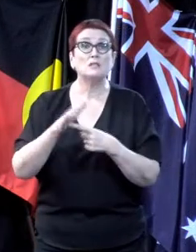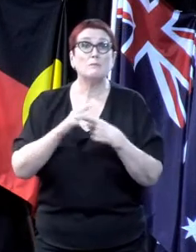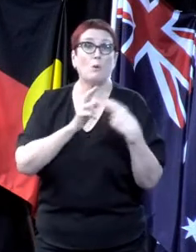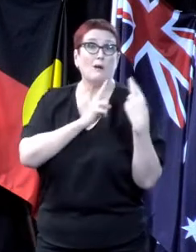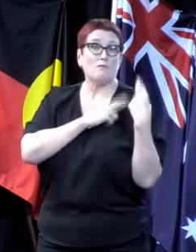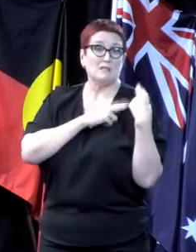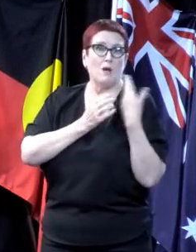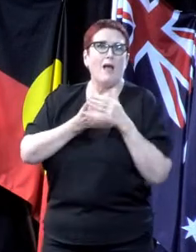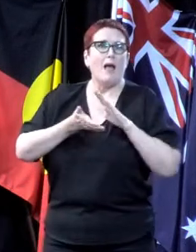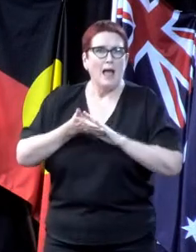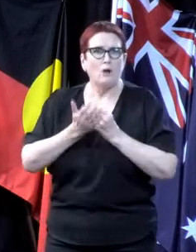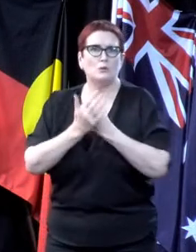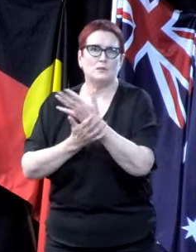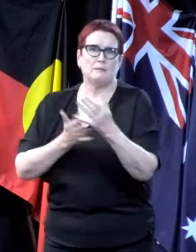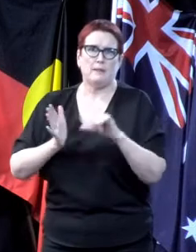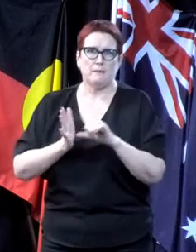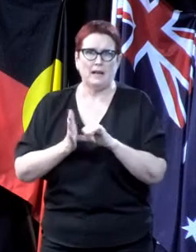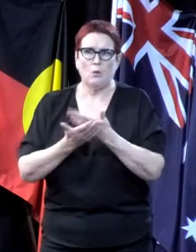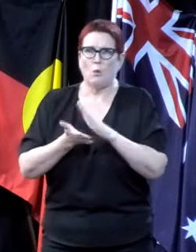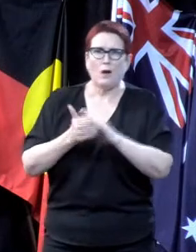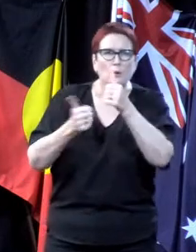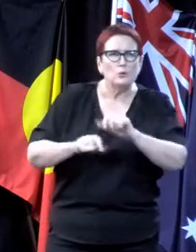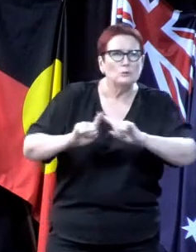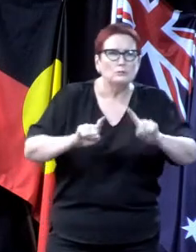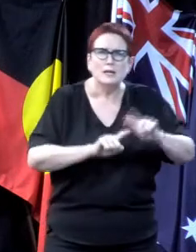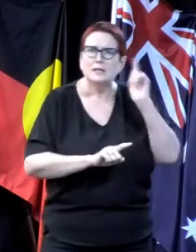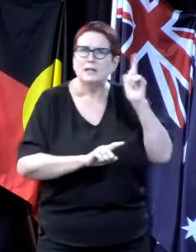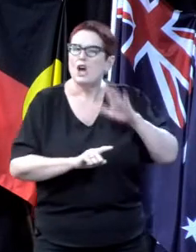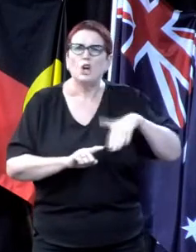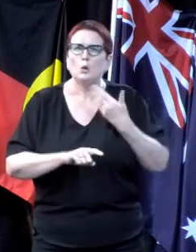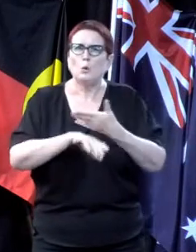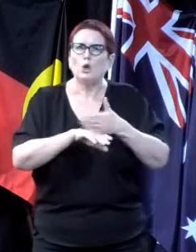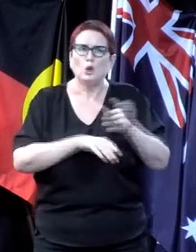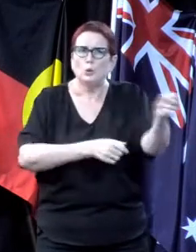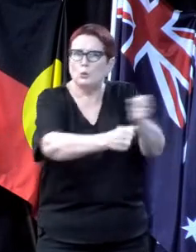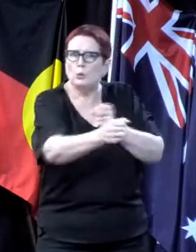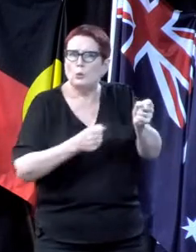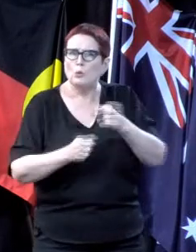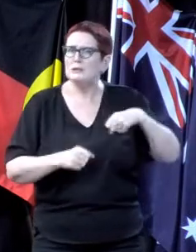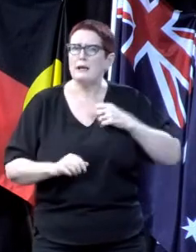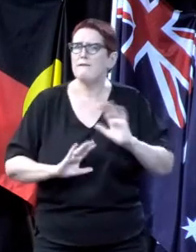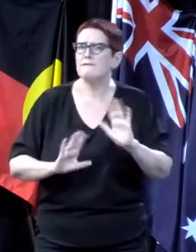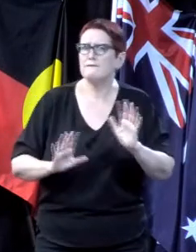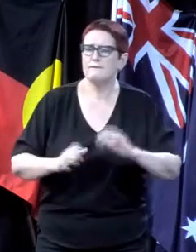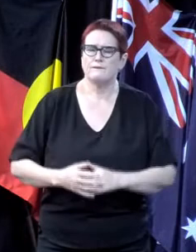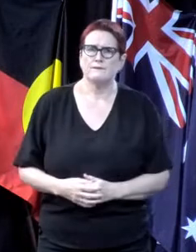and not necessarily a whole lot of new resources that we need. I would also like to see more rigorous moderation